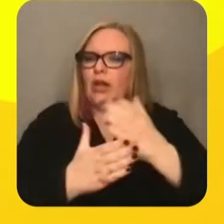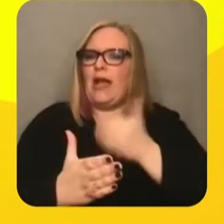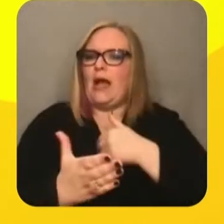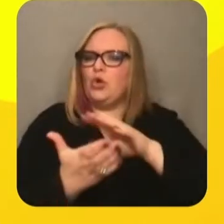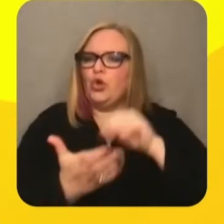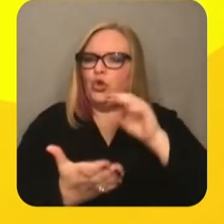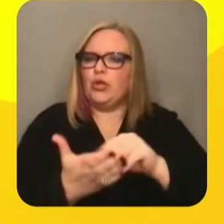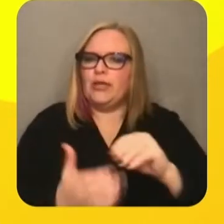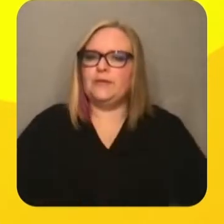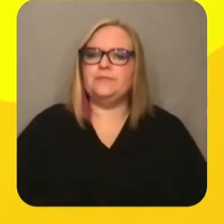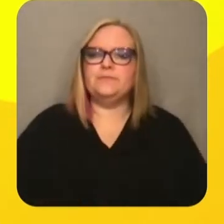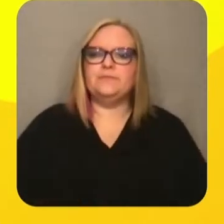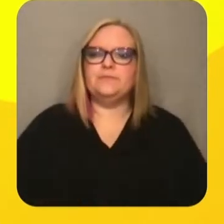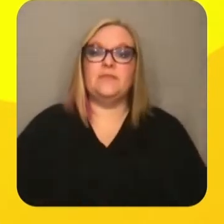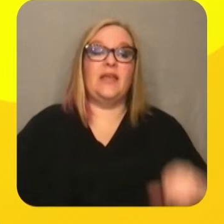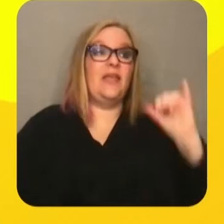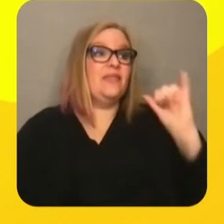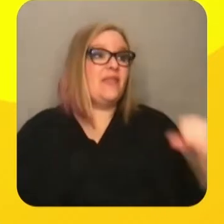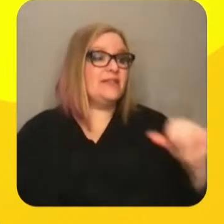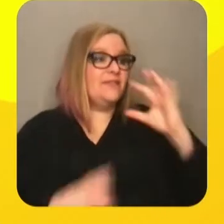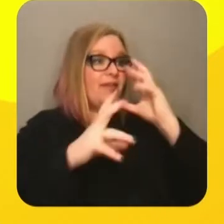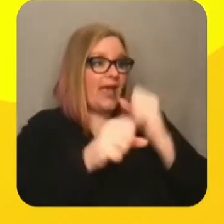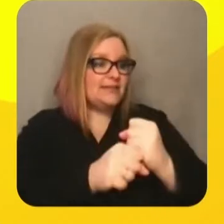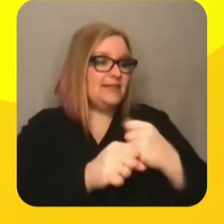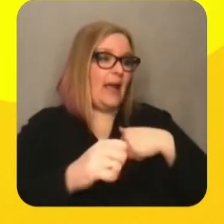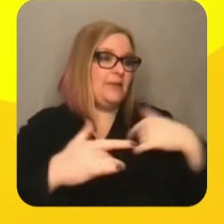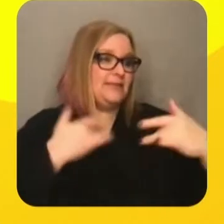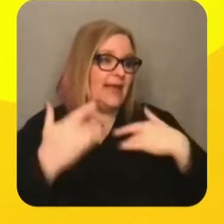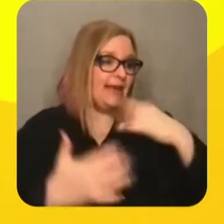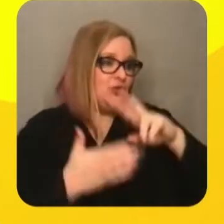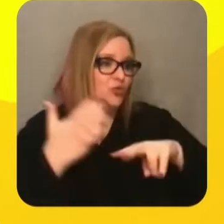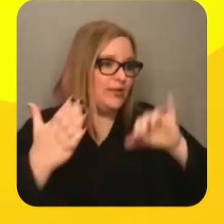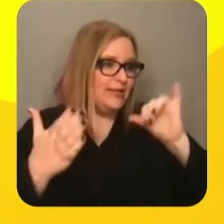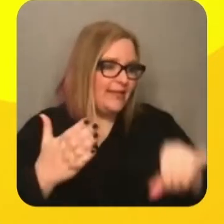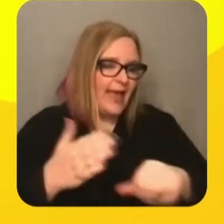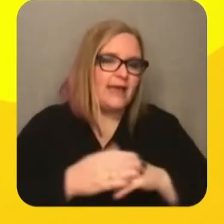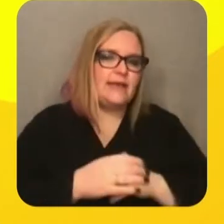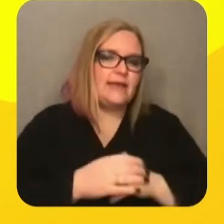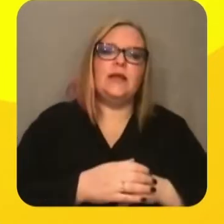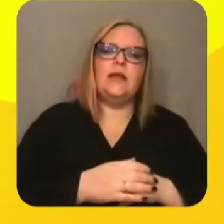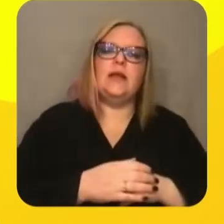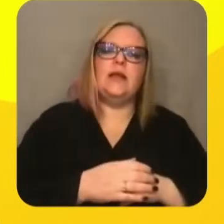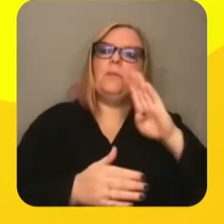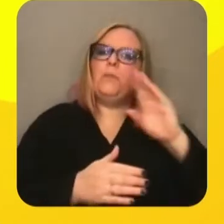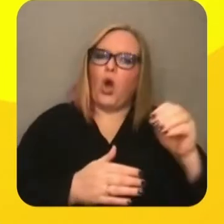That's fascinating. I can't wait to read that one that comes out. But I'm going to keep you in the hot seat if you don't mind.